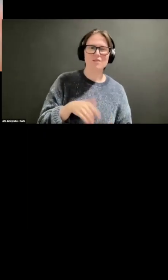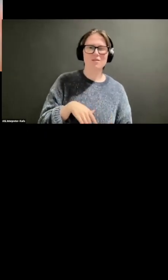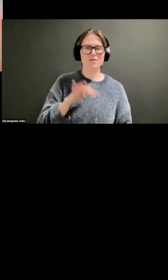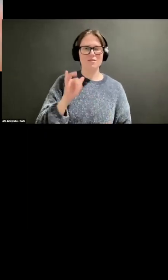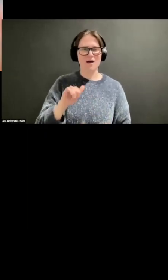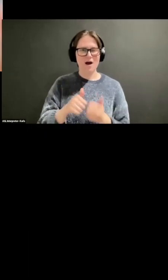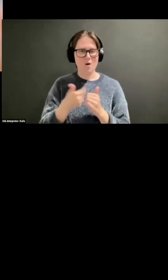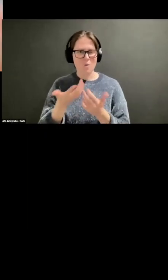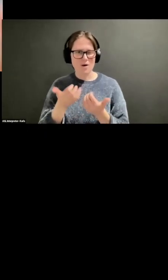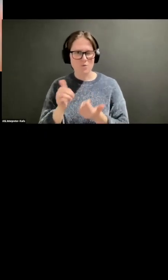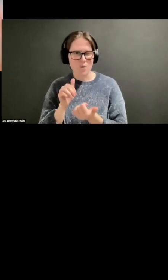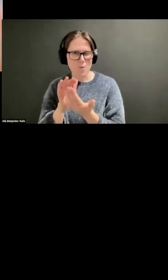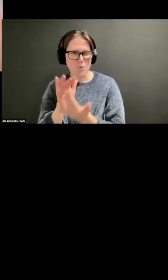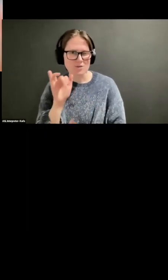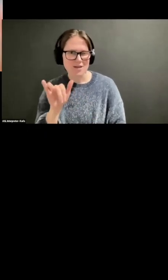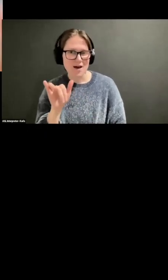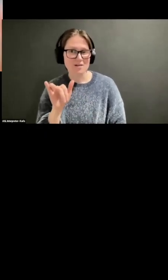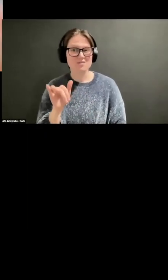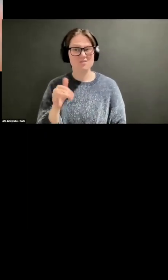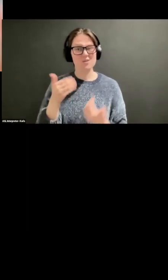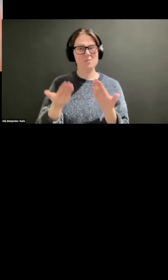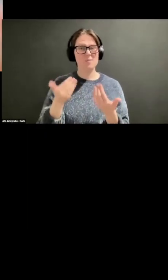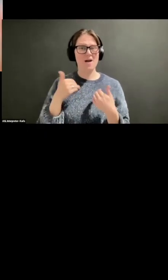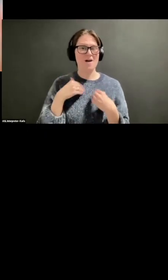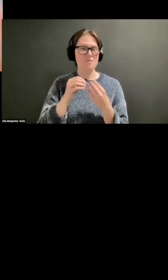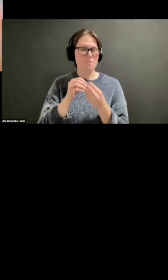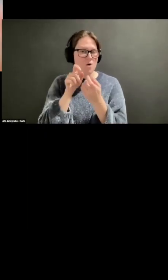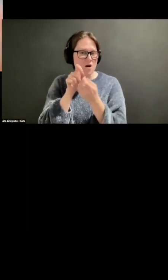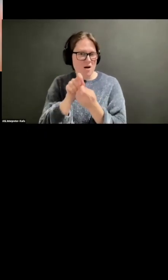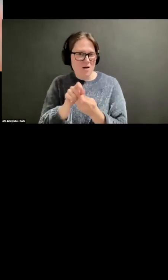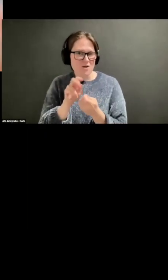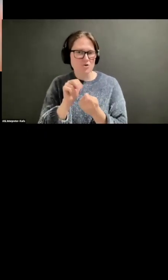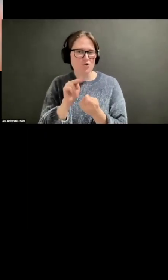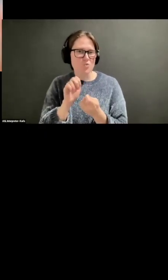or is there nuance? Because there's a lot of nuance.